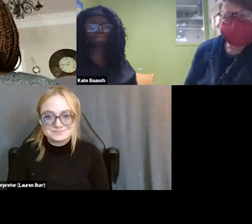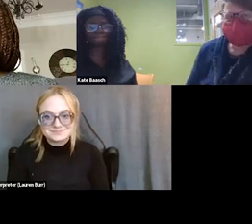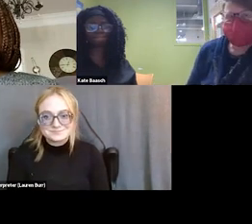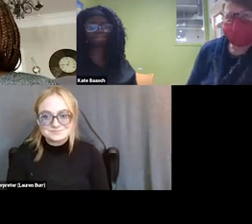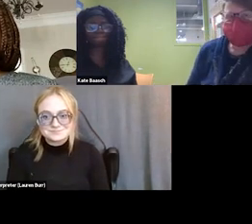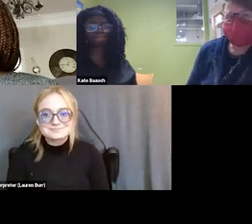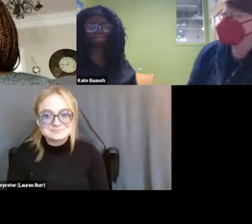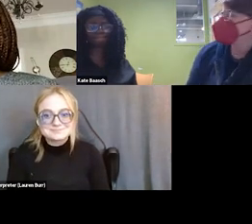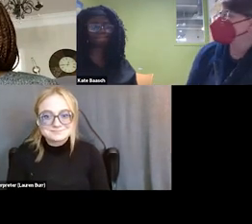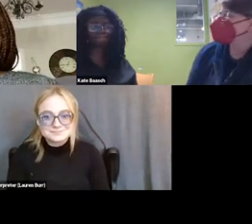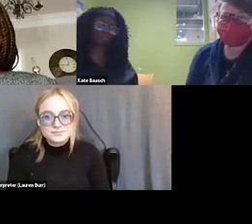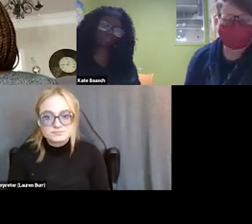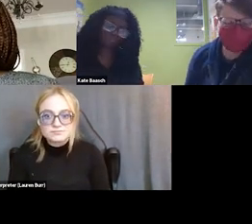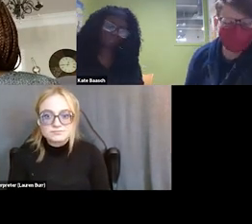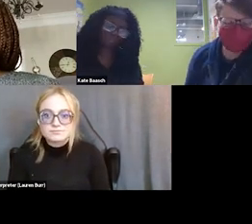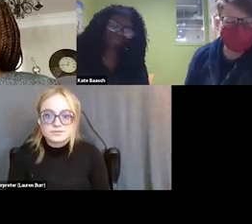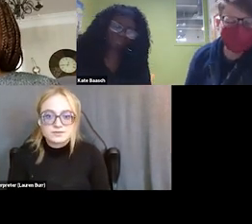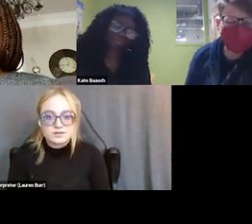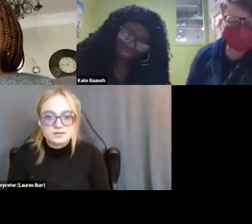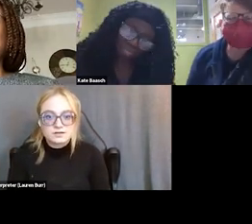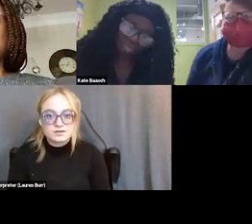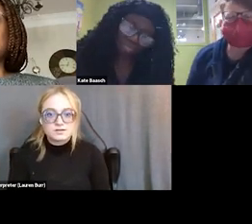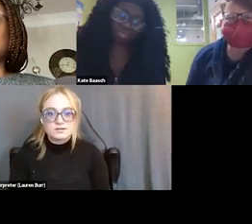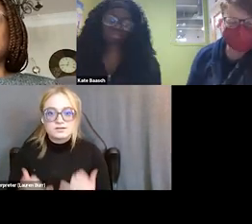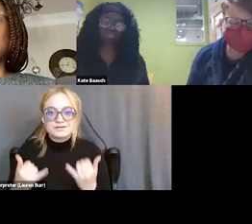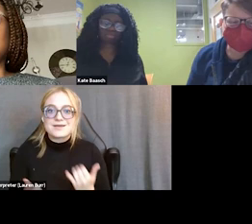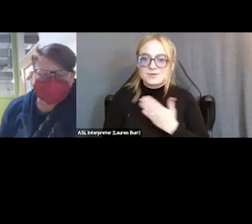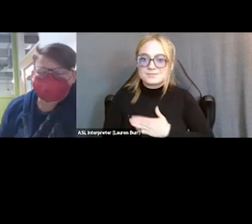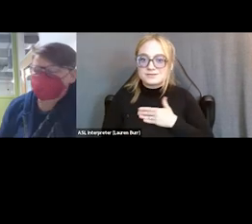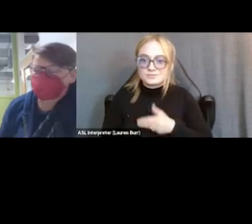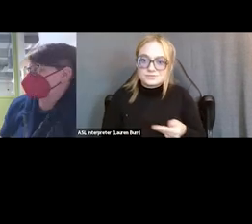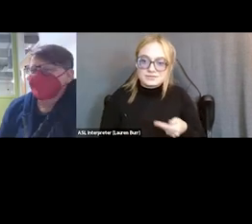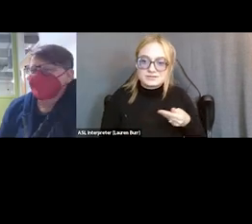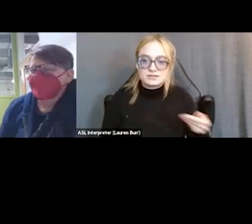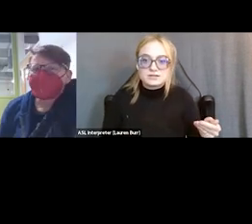And so now, I'm really happy to be able to introduce Joan.